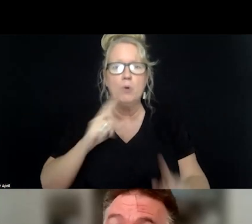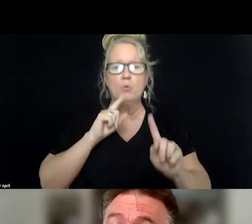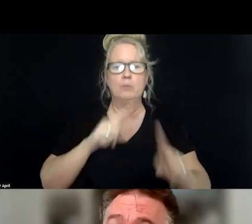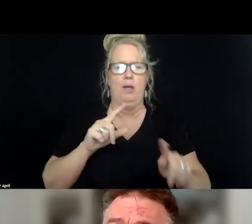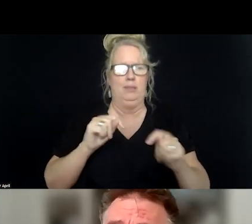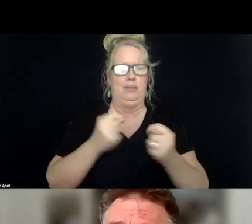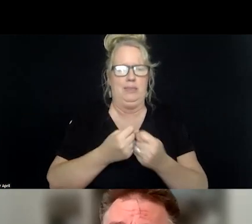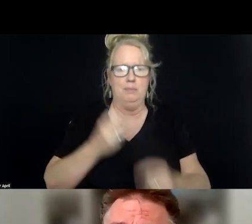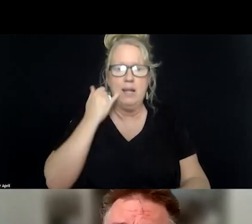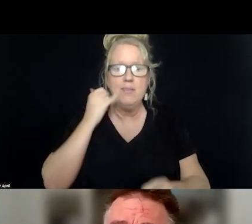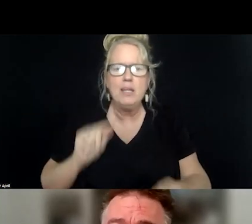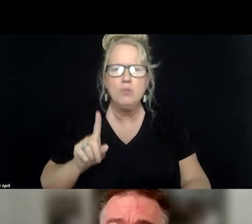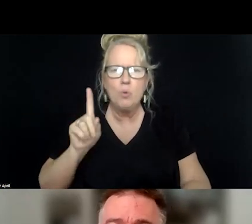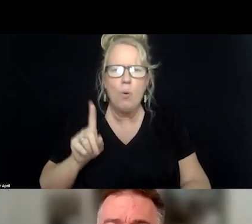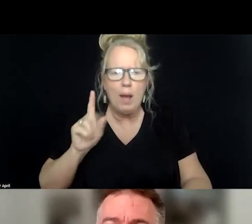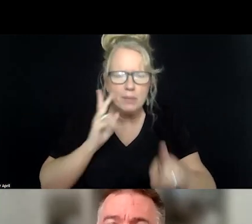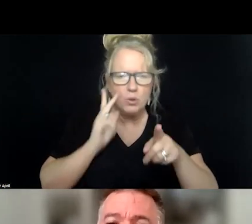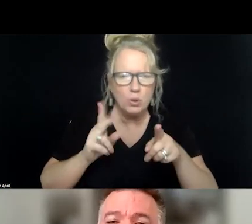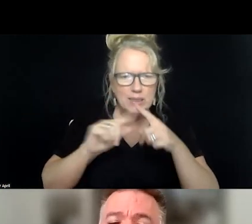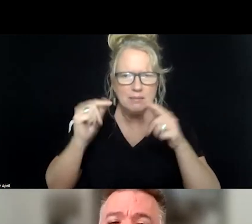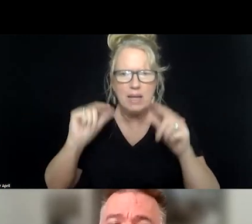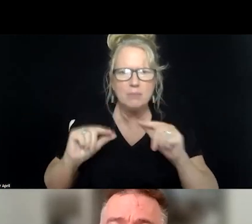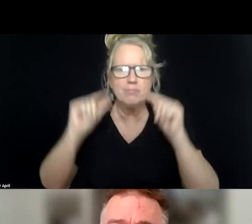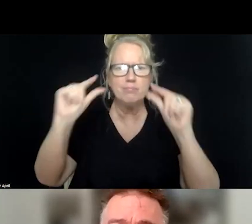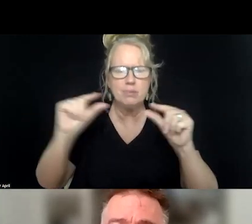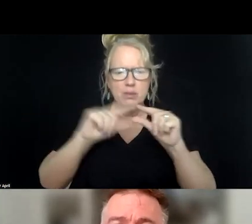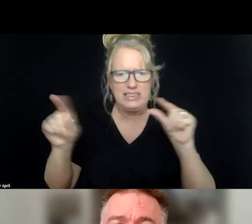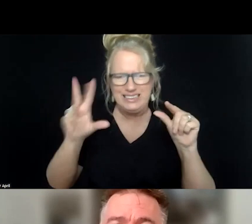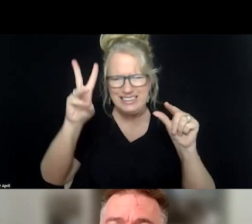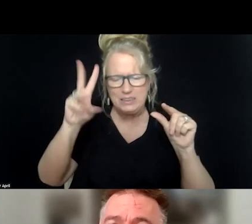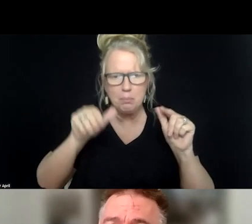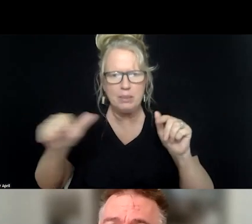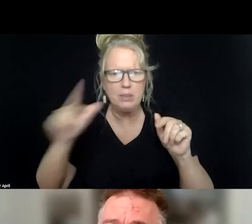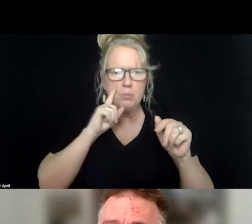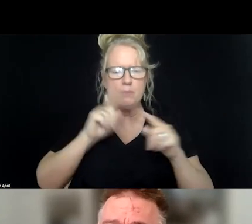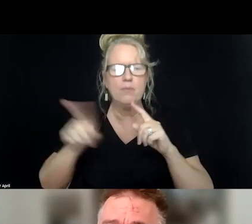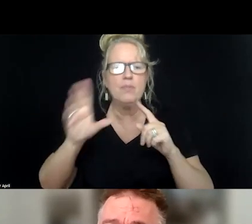IF YOU GO UP, 6 MILLION OF THAT IS FOR COMMERCIAL INDIVIDUALS.